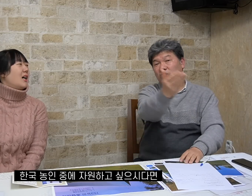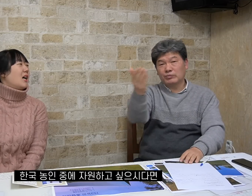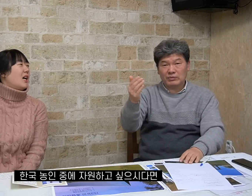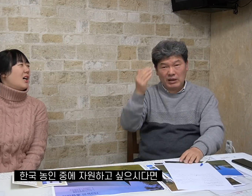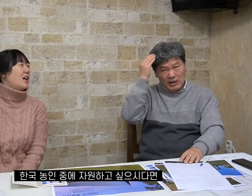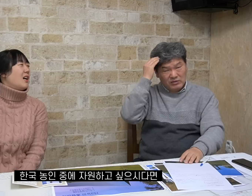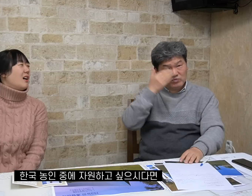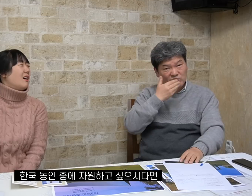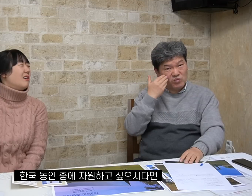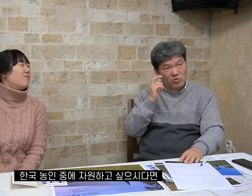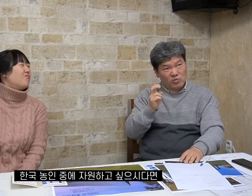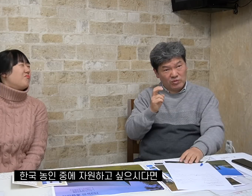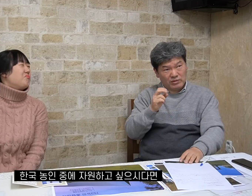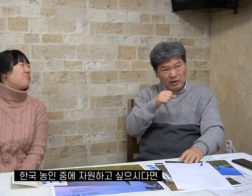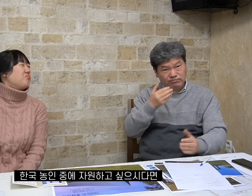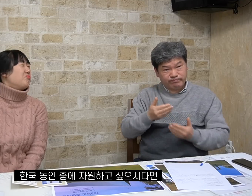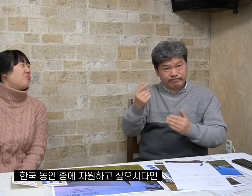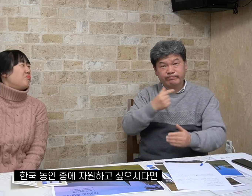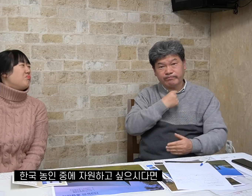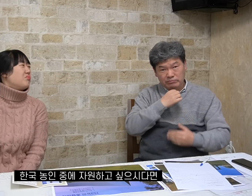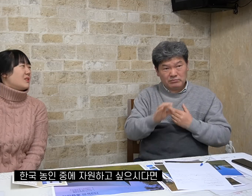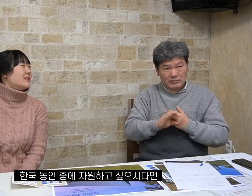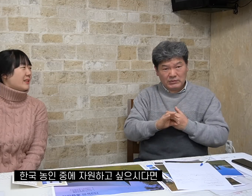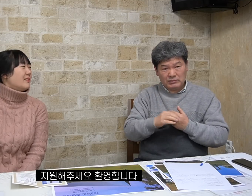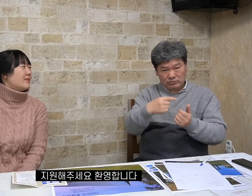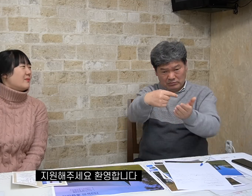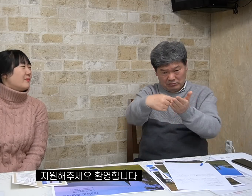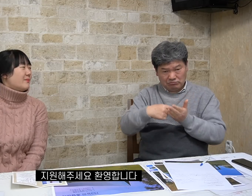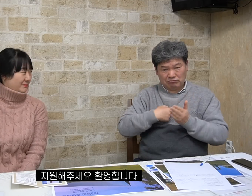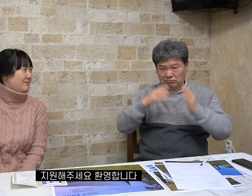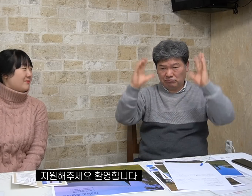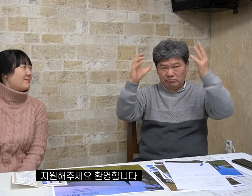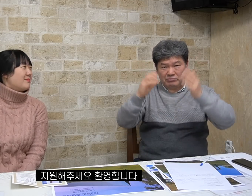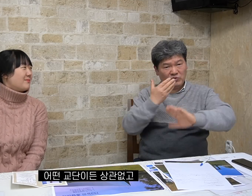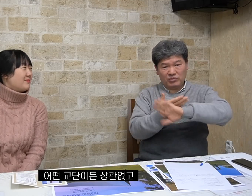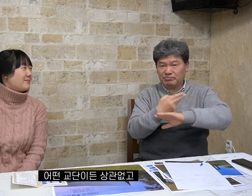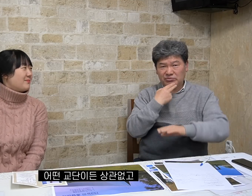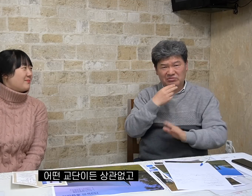If you want to volunteer among the deaf in Korea, please apply. welcome.